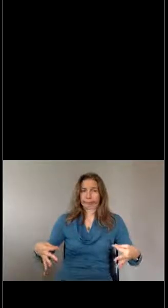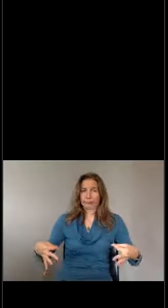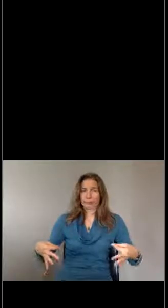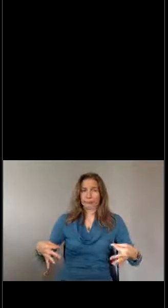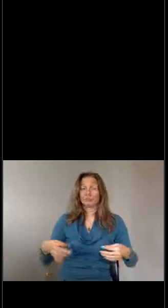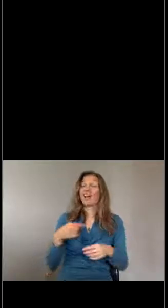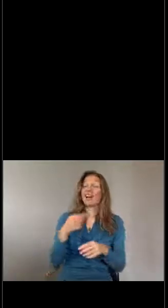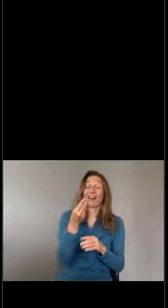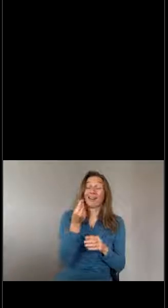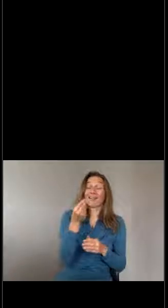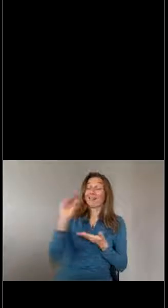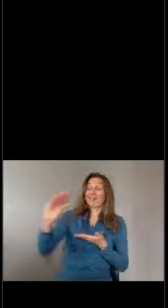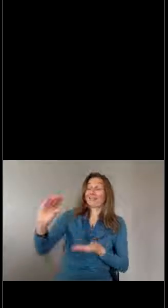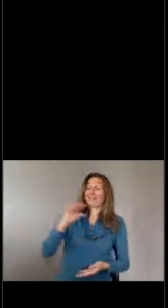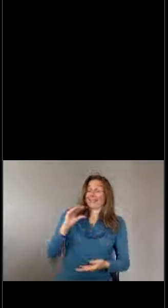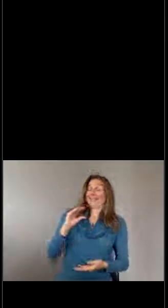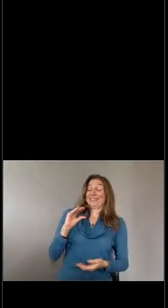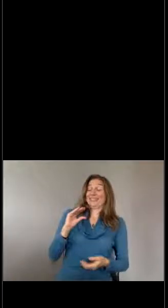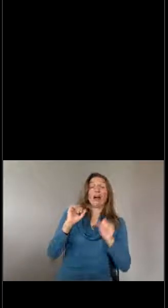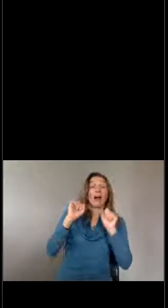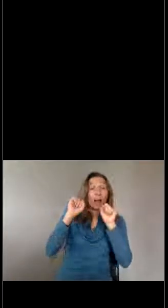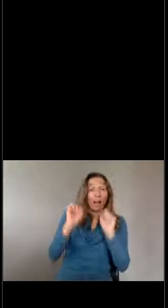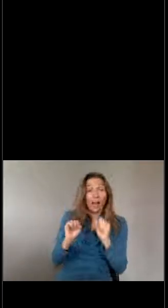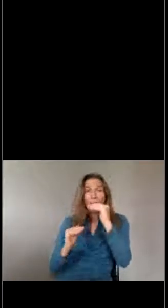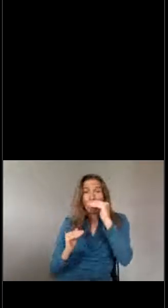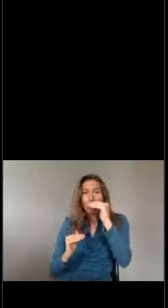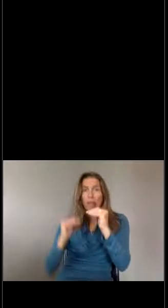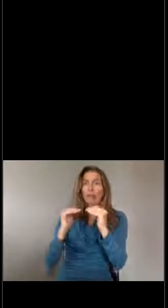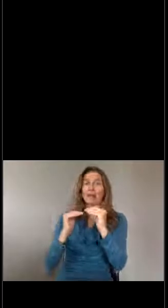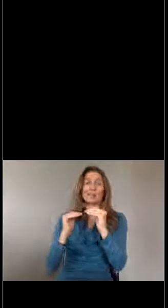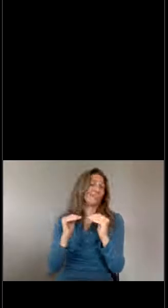and also allow the household to meet their basic needs.